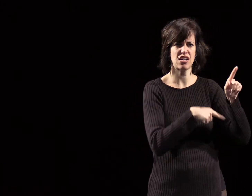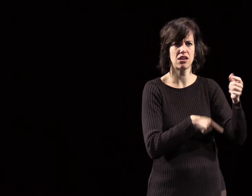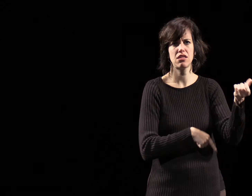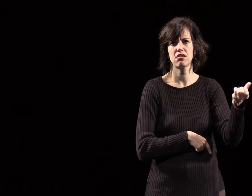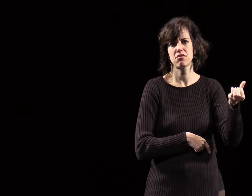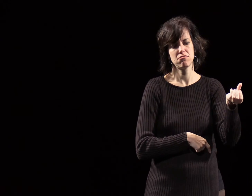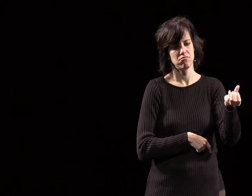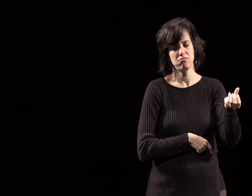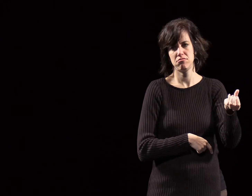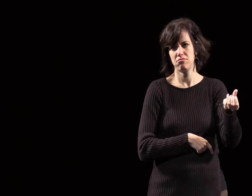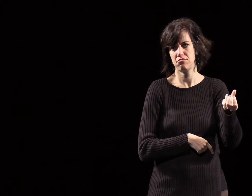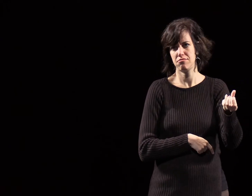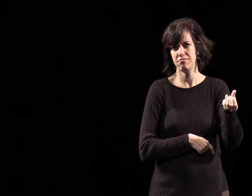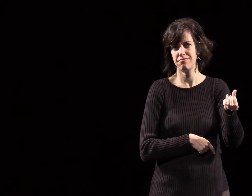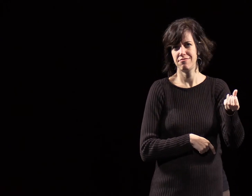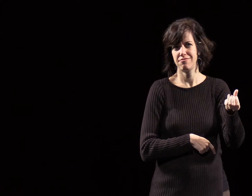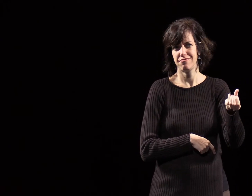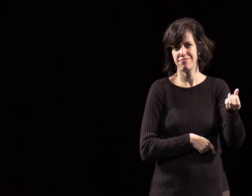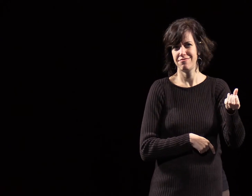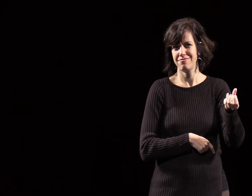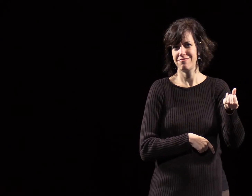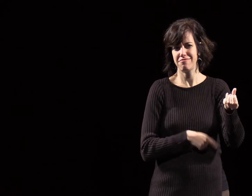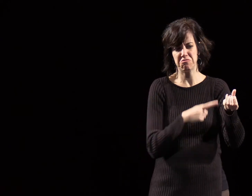That's how I sign his name, like this, Nelson.